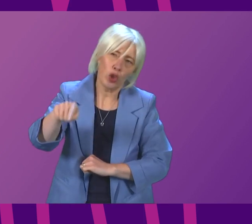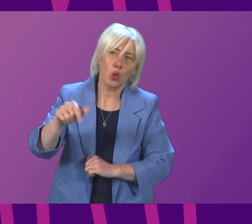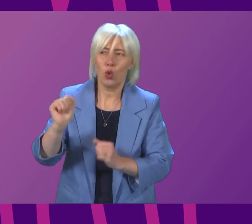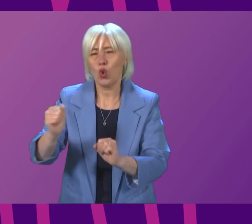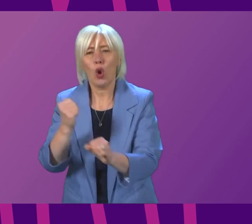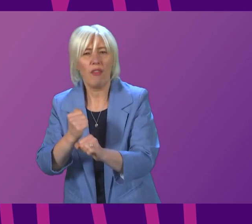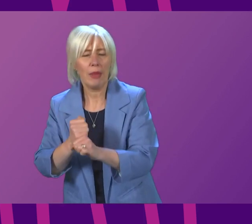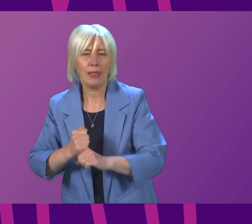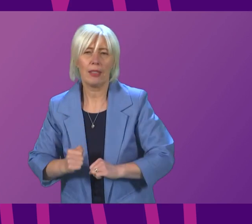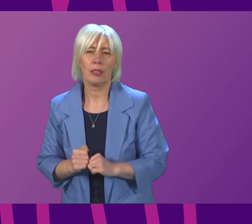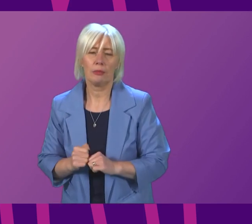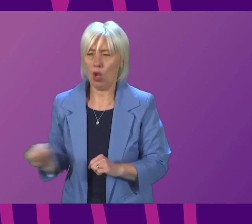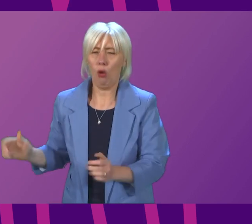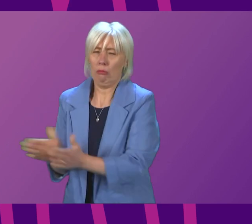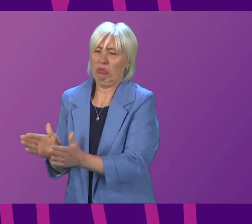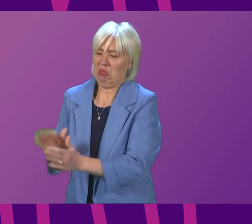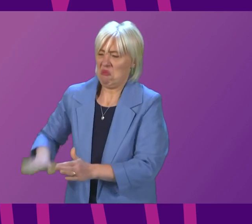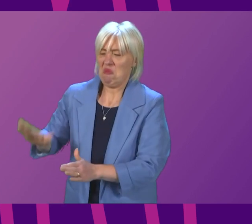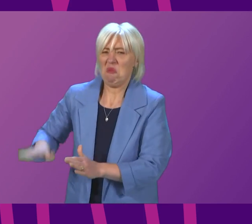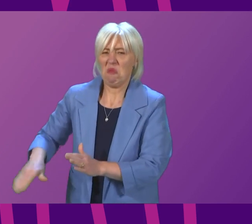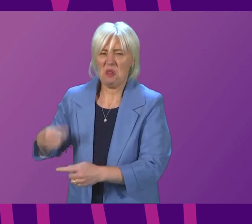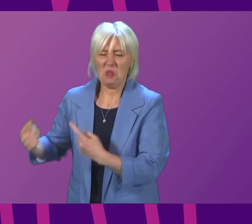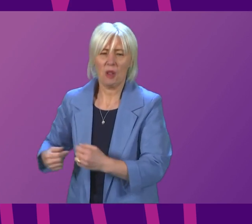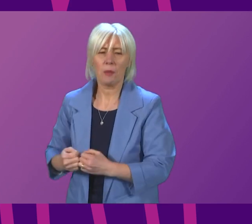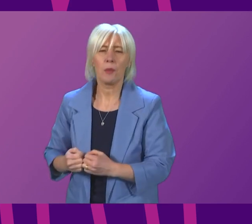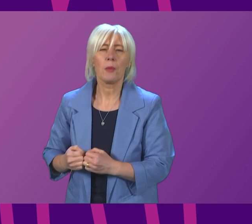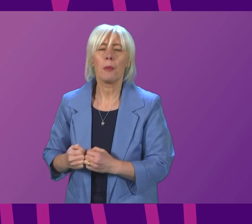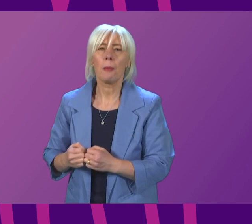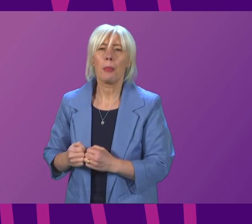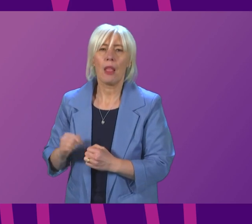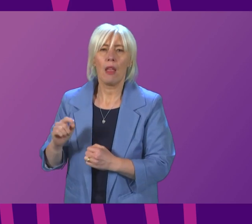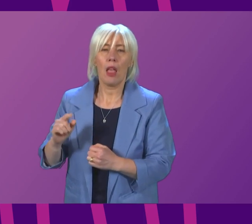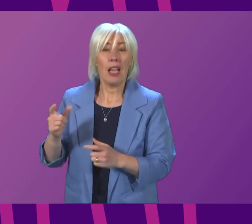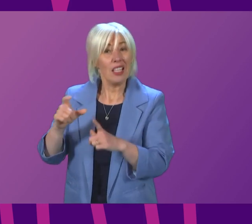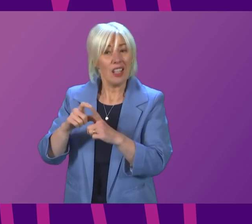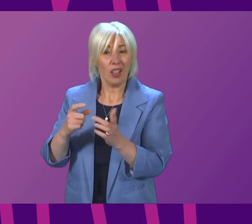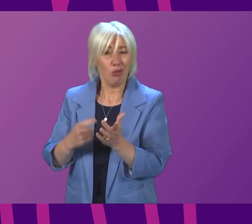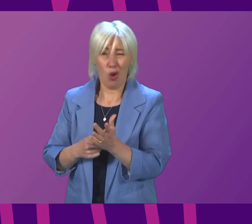and her Government? That is—not for the first time from Douglas Ross—arrant nonsense.